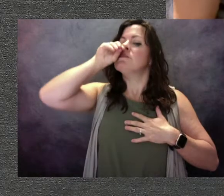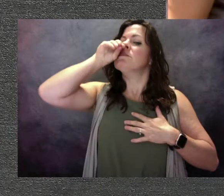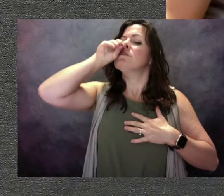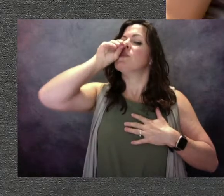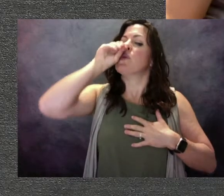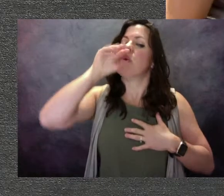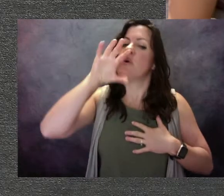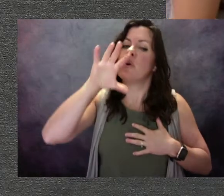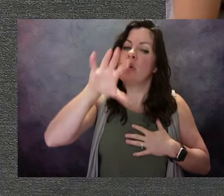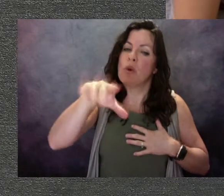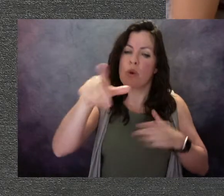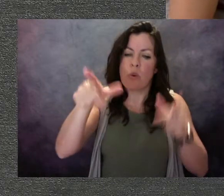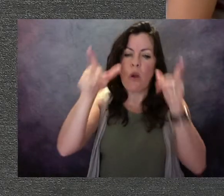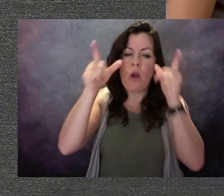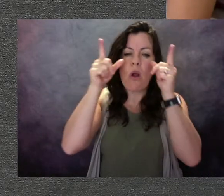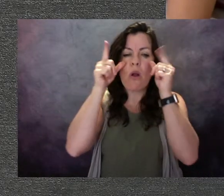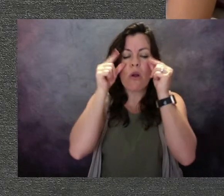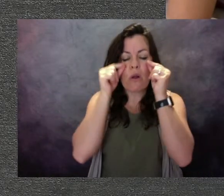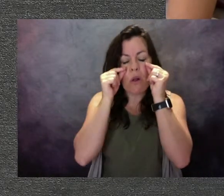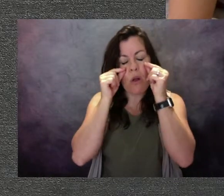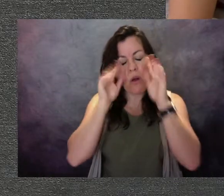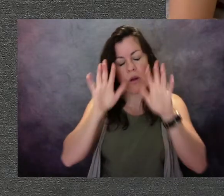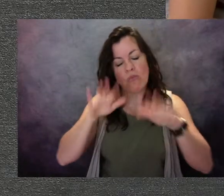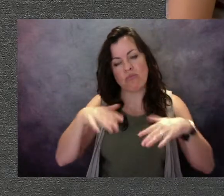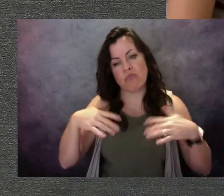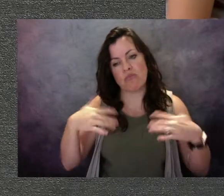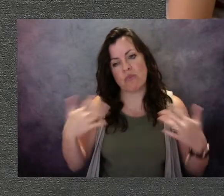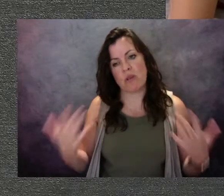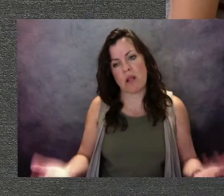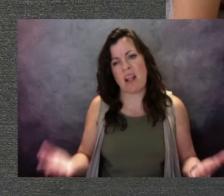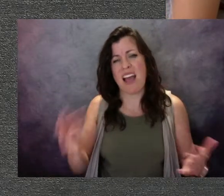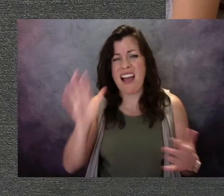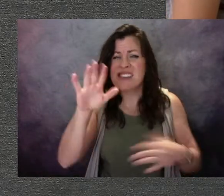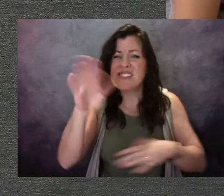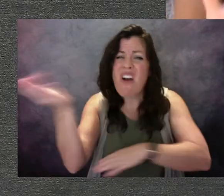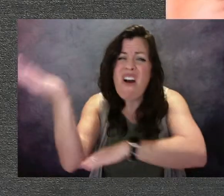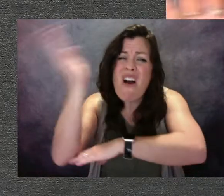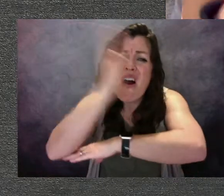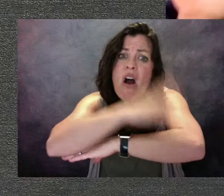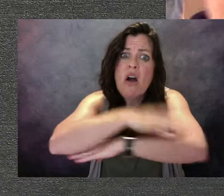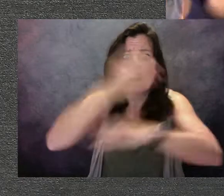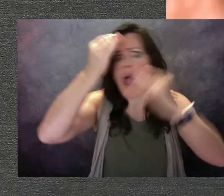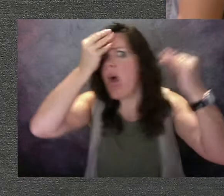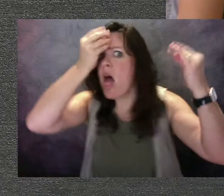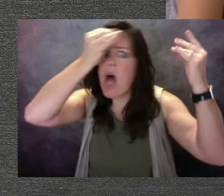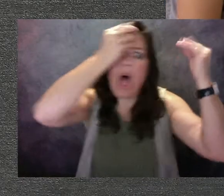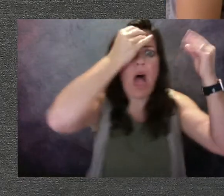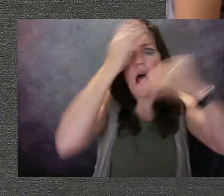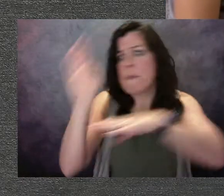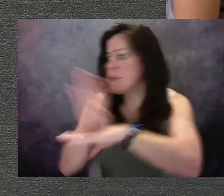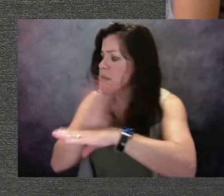and you try to clear your thoughts of all the things that you did in the day, that makes you feel a little bit crazy inside.